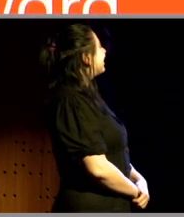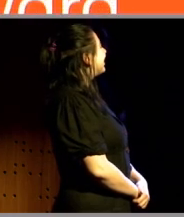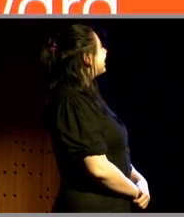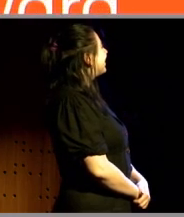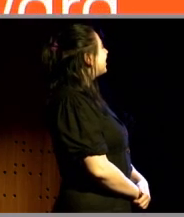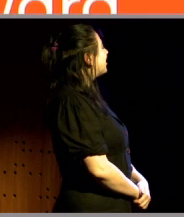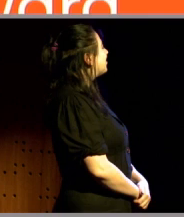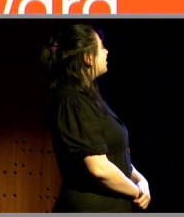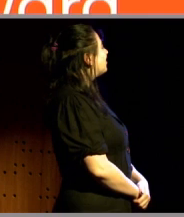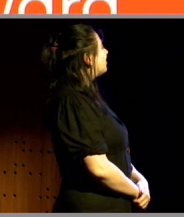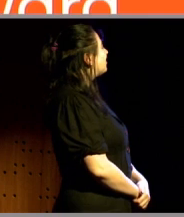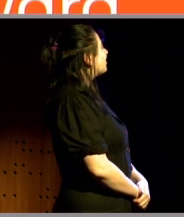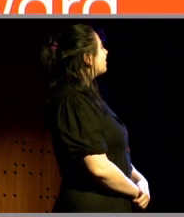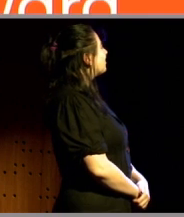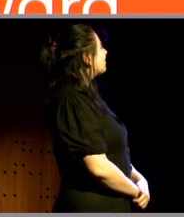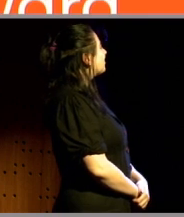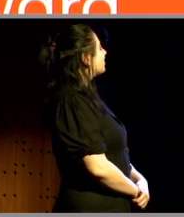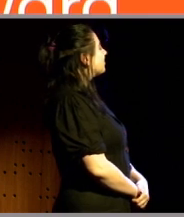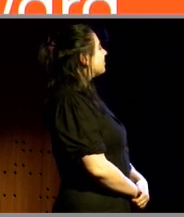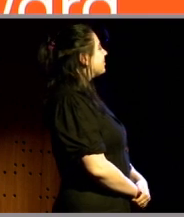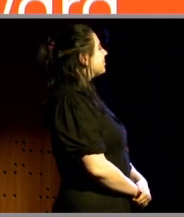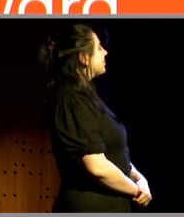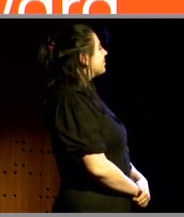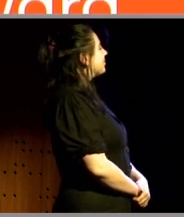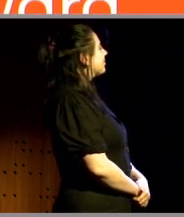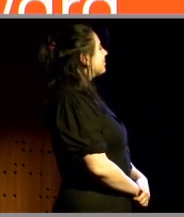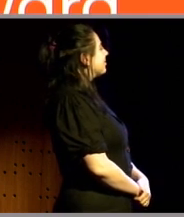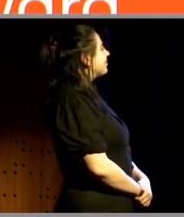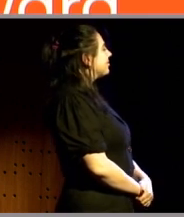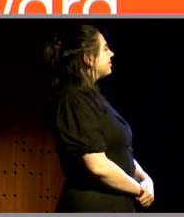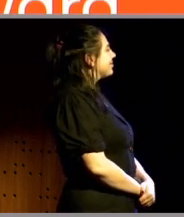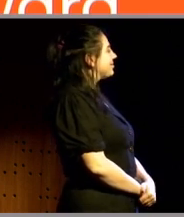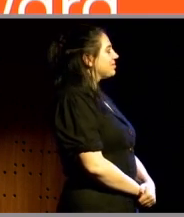the 2024 Red Ochre Award male recipient, Uncle Badger Bates. (VIDEO ENDS)